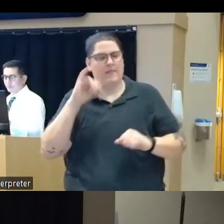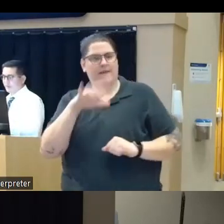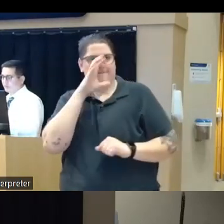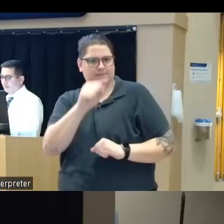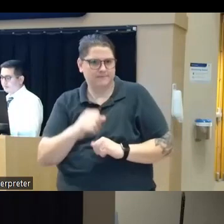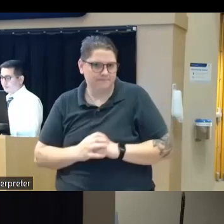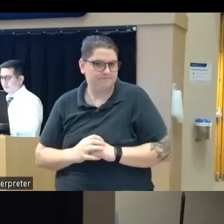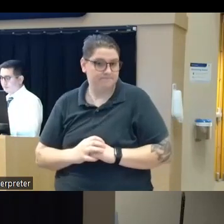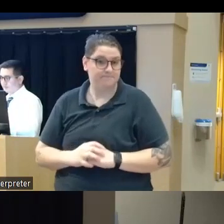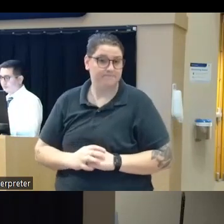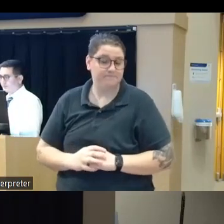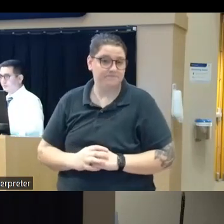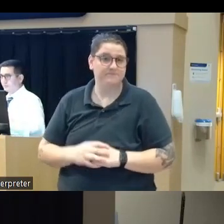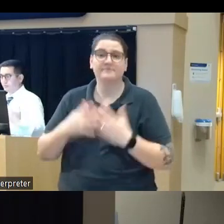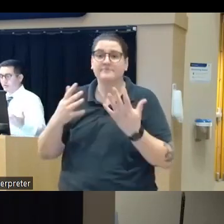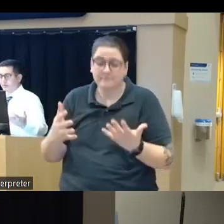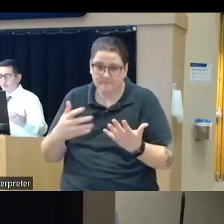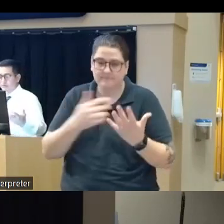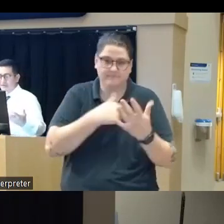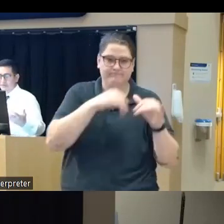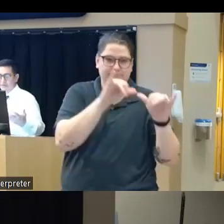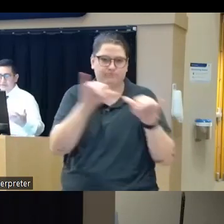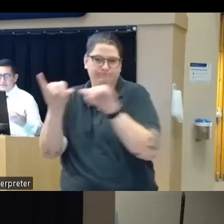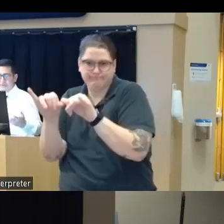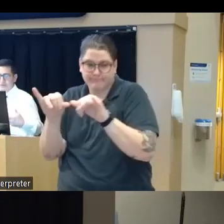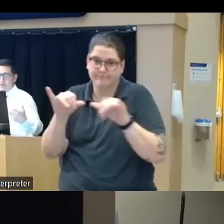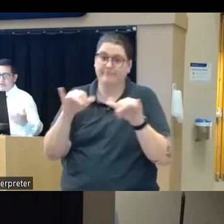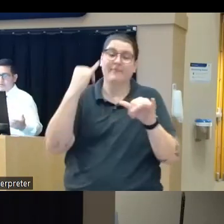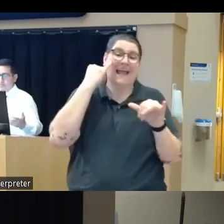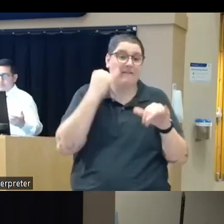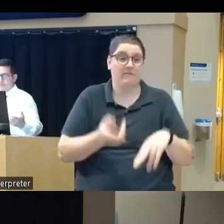we found that these indices so the greater the vascular indices the greater the number